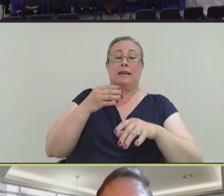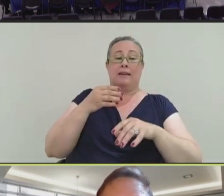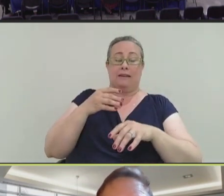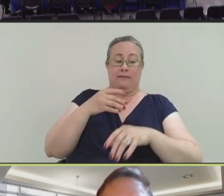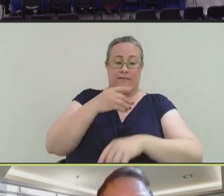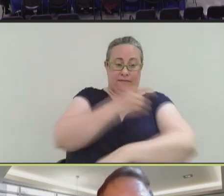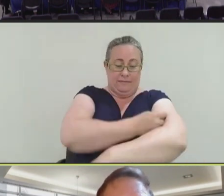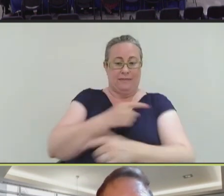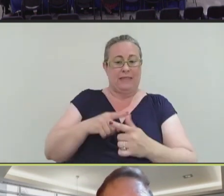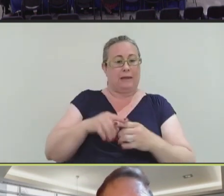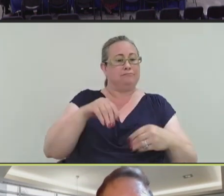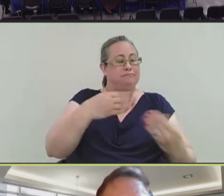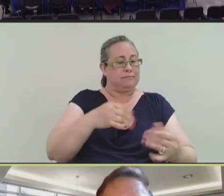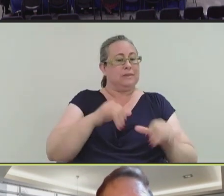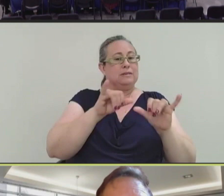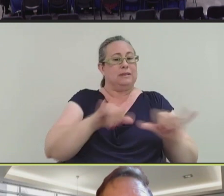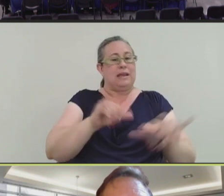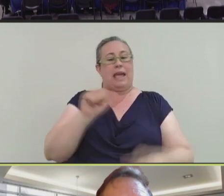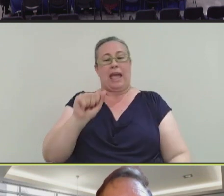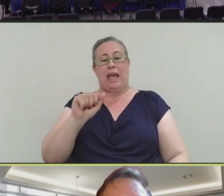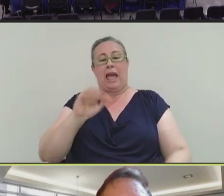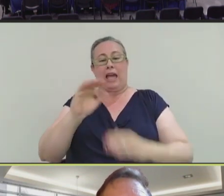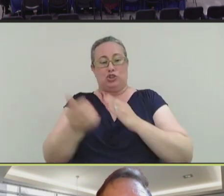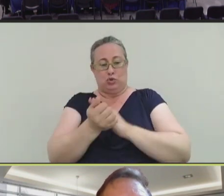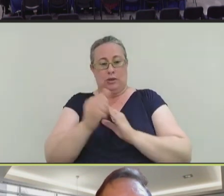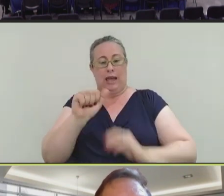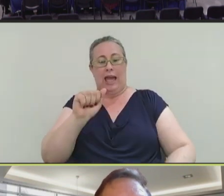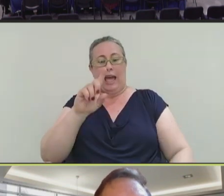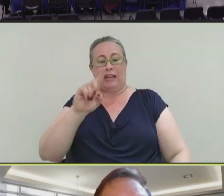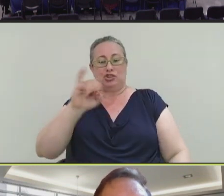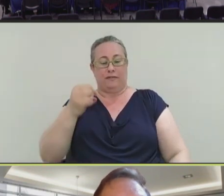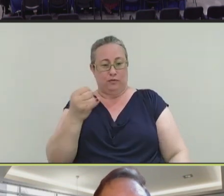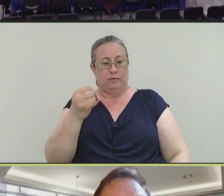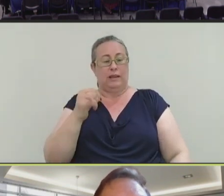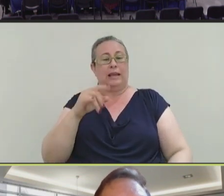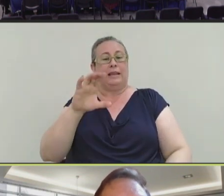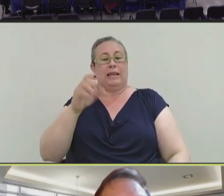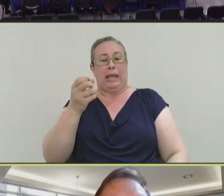which was adjuvant chemotherapy, and then after the chemotherapy,